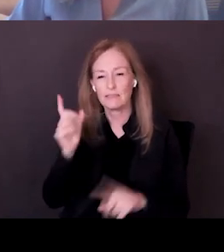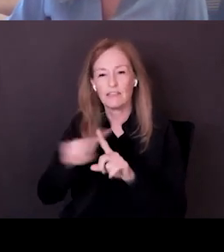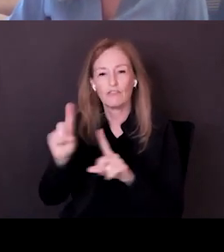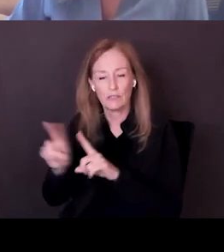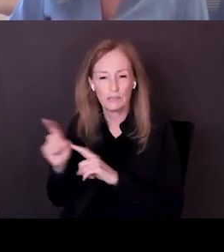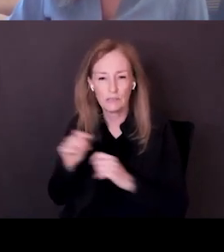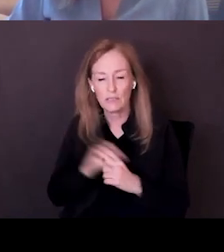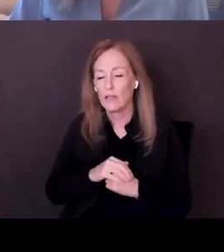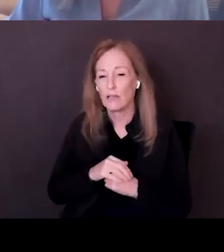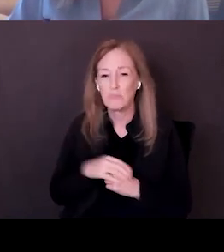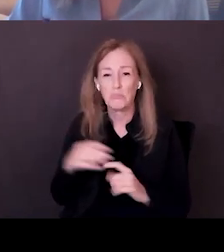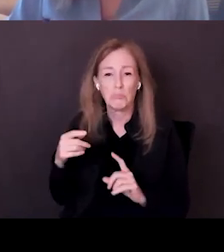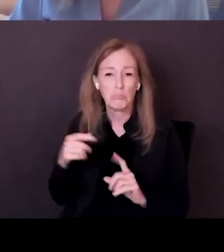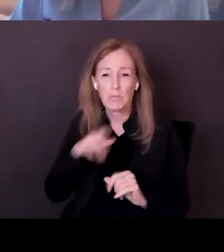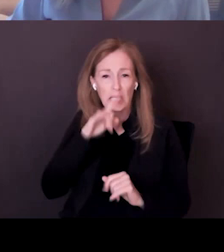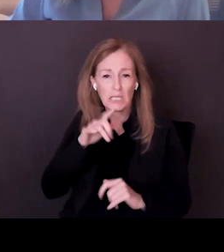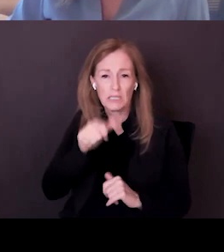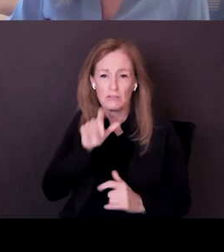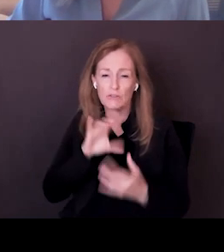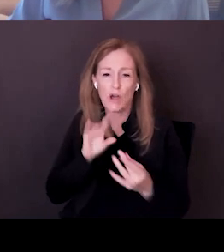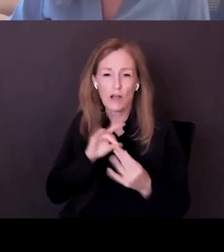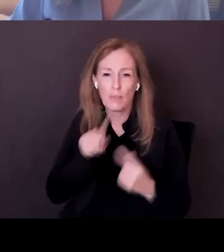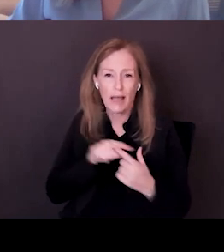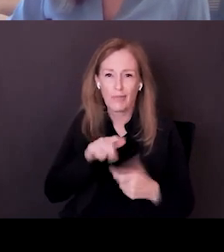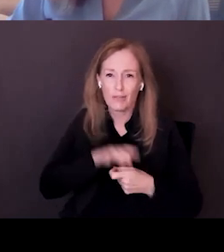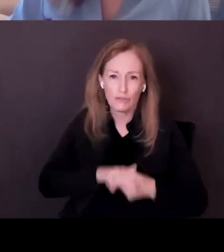DID NOT TALK ABOUT THE STRESS THAT WAS IN HIS FAMILY, BUT HE